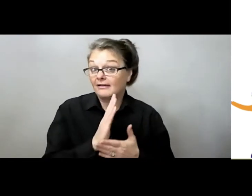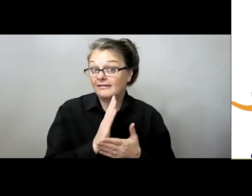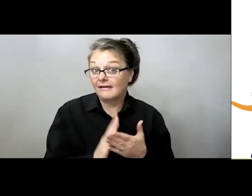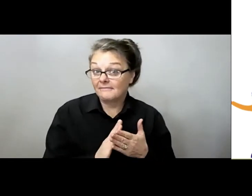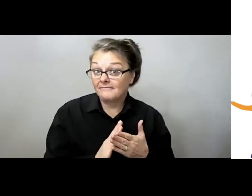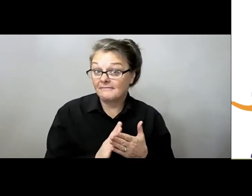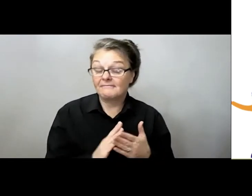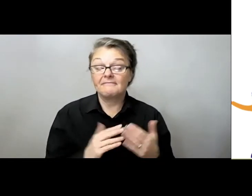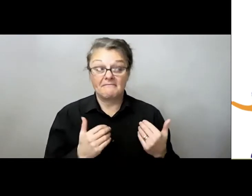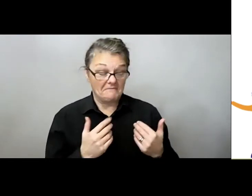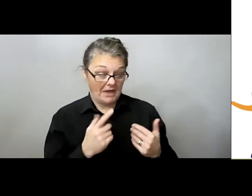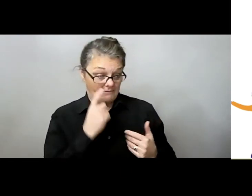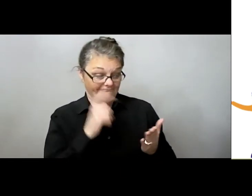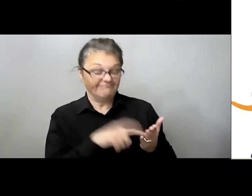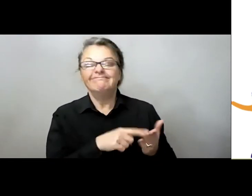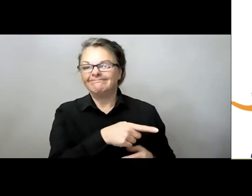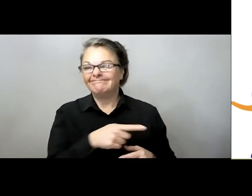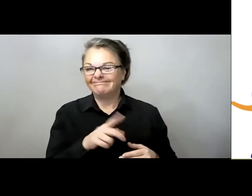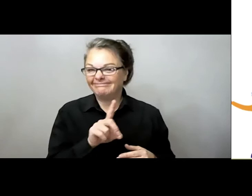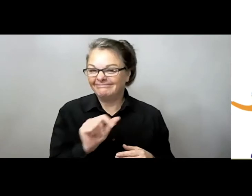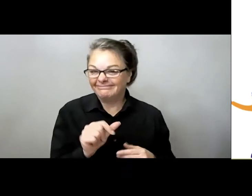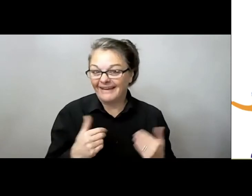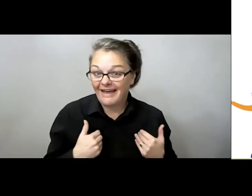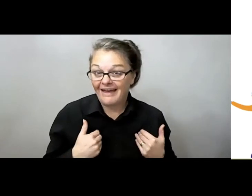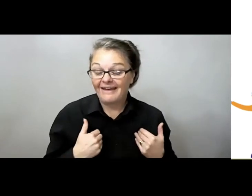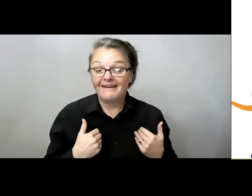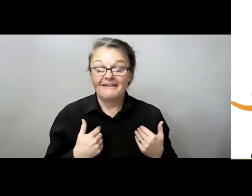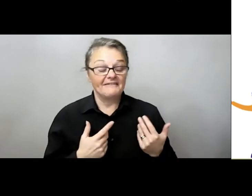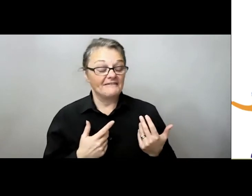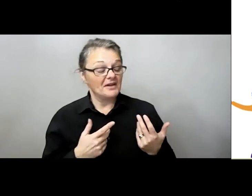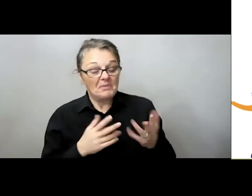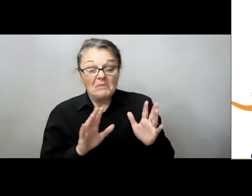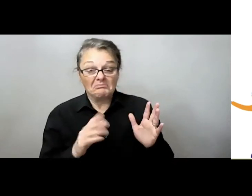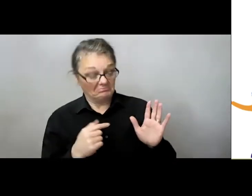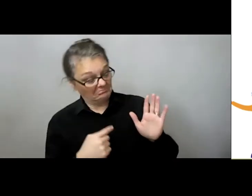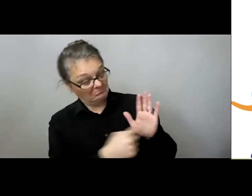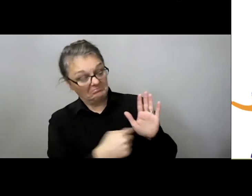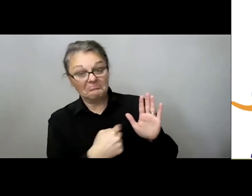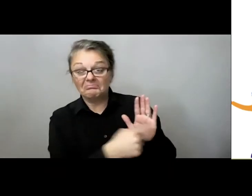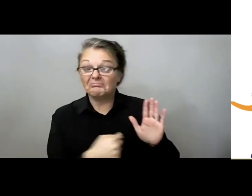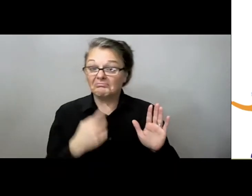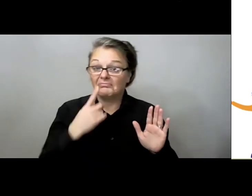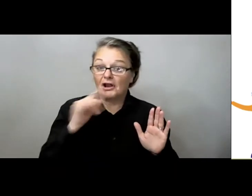VISIBLE DISABILITIES AND LOOK LIKE THEY'RE SORT OF HAVING A PARTY. THEIR HANDS ARE UP